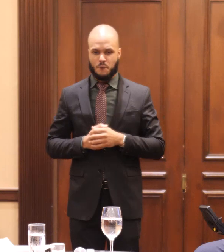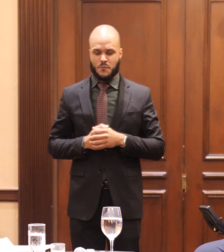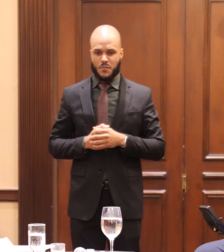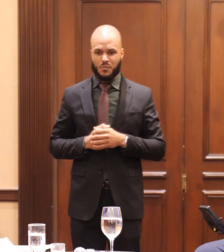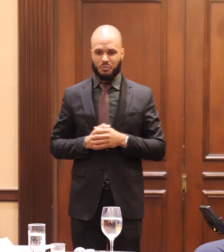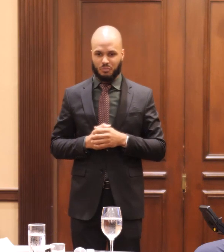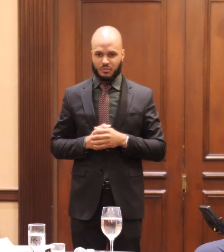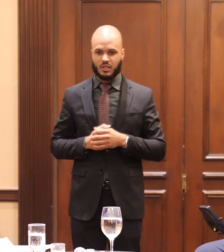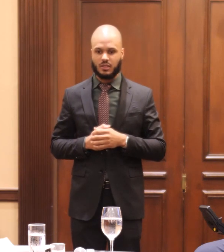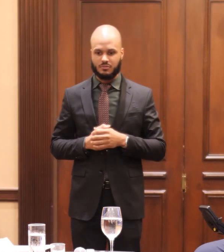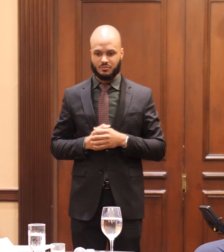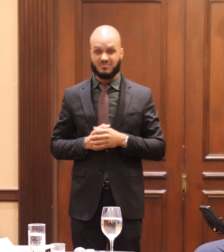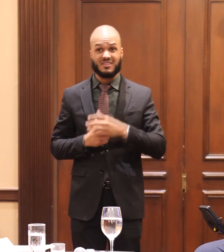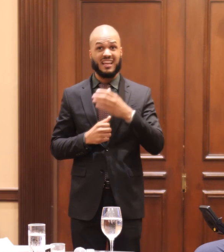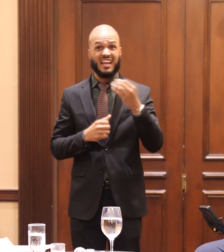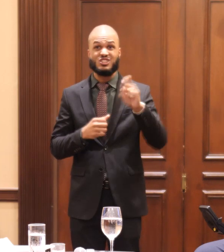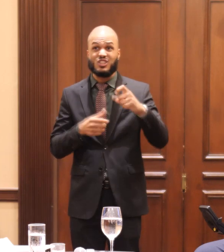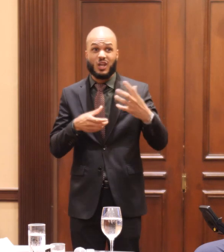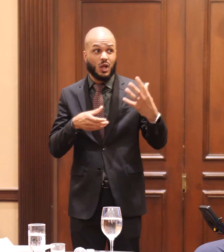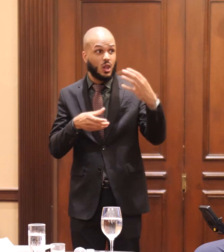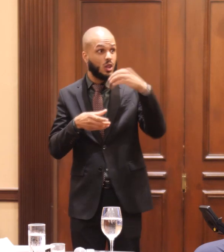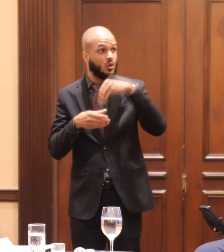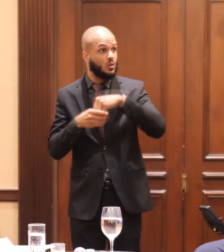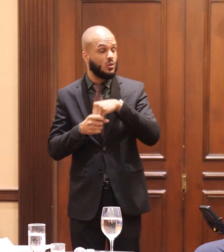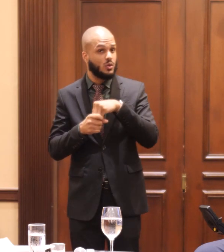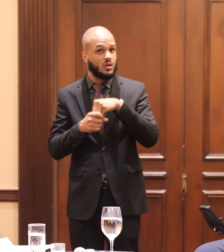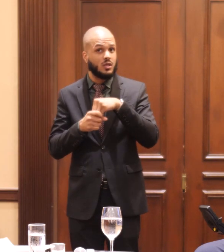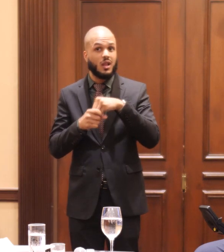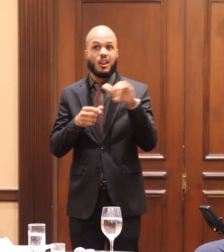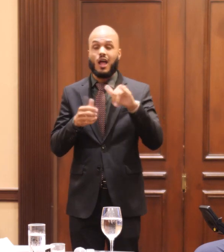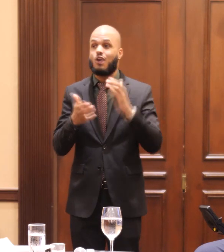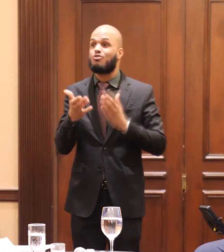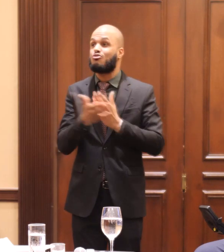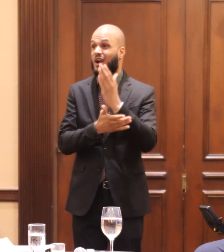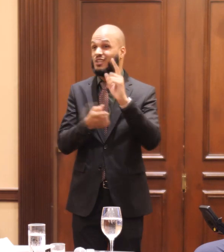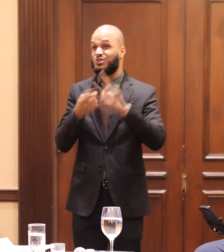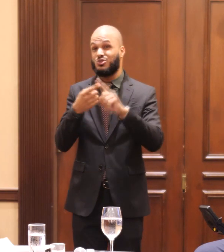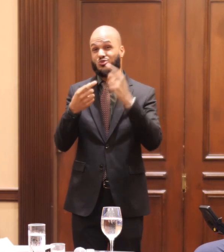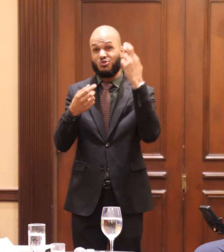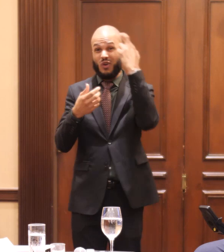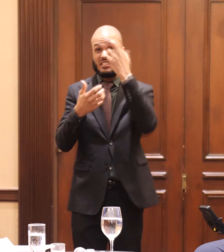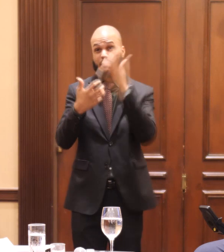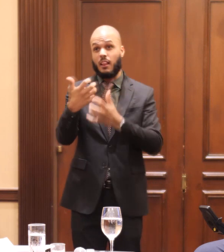ought to include certain things like a right to a reasonable accommodation which was not in any